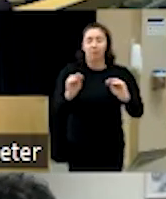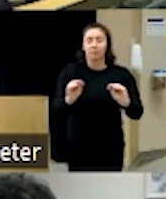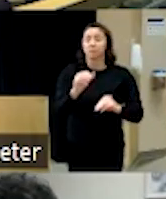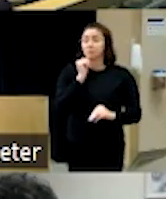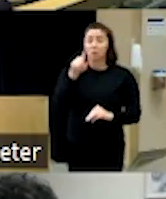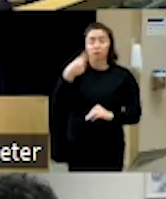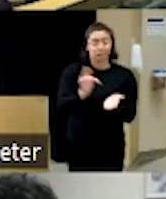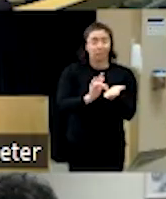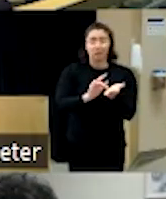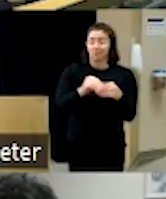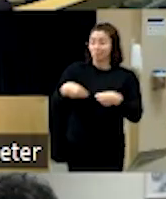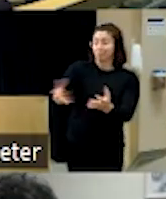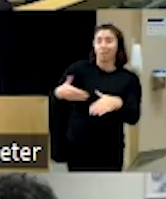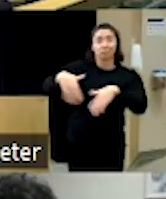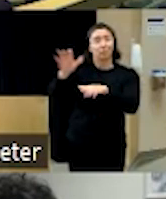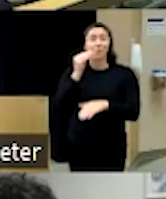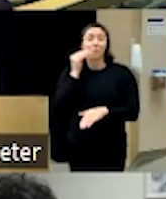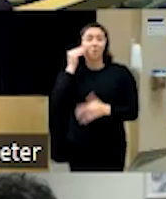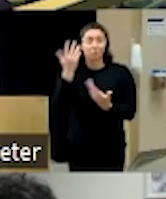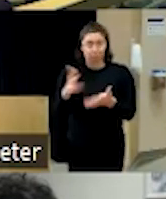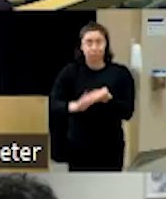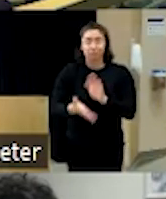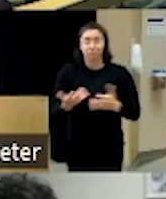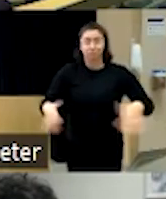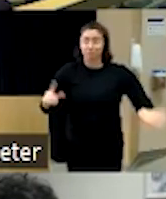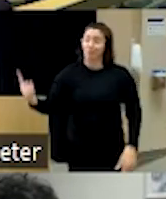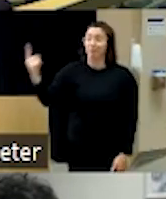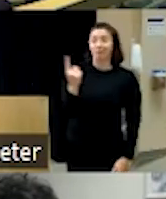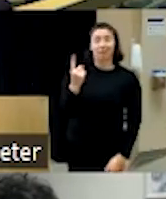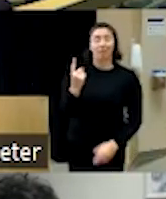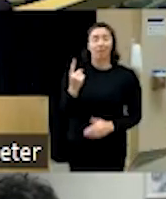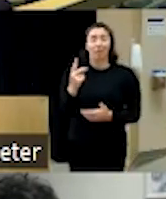a drug and then you just send them home and when he comes back in three weeks you just give him